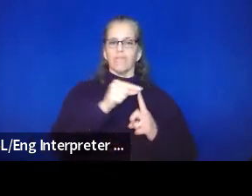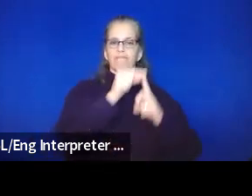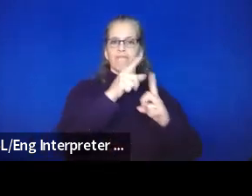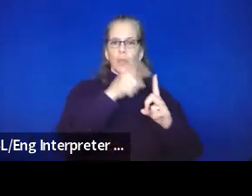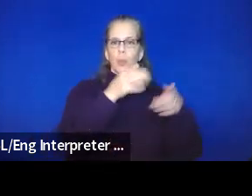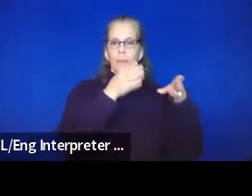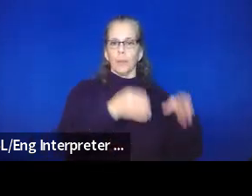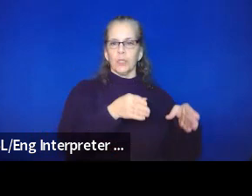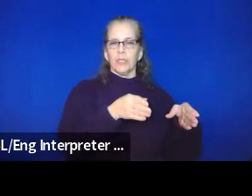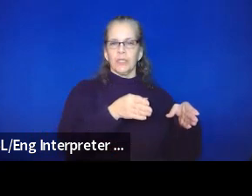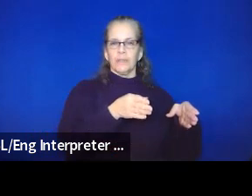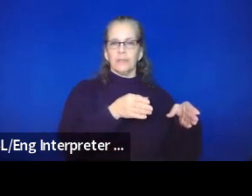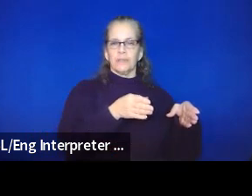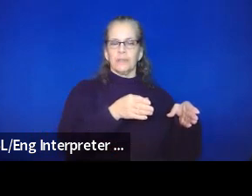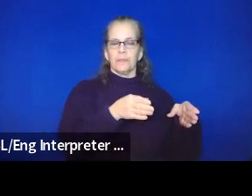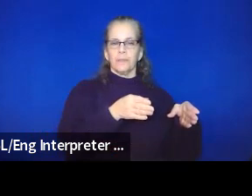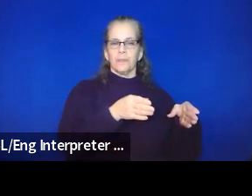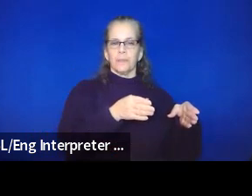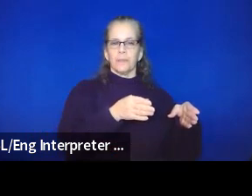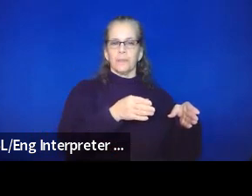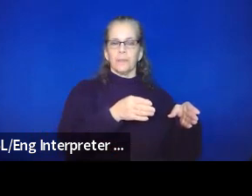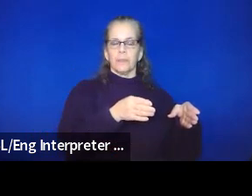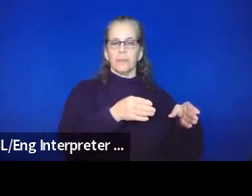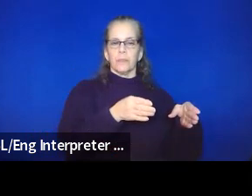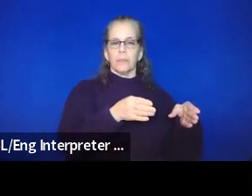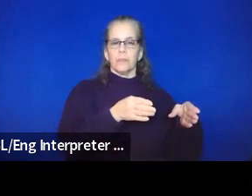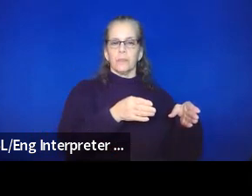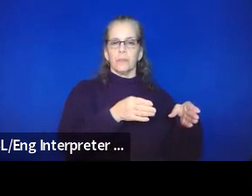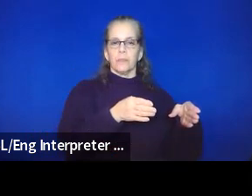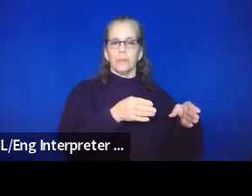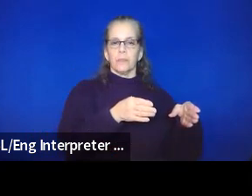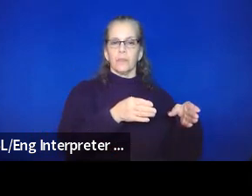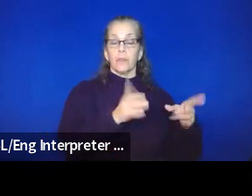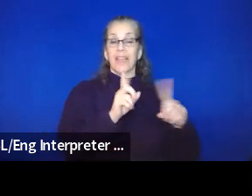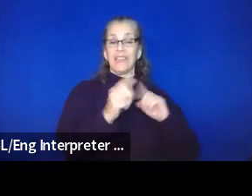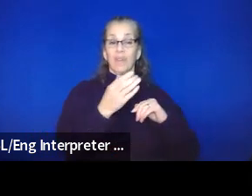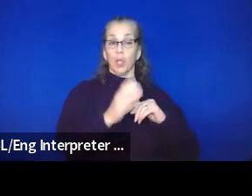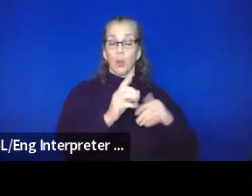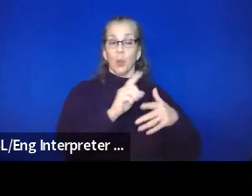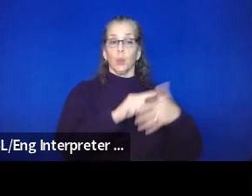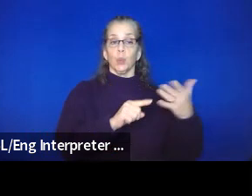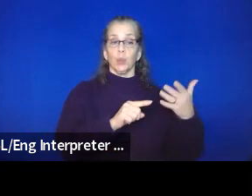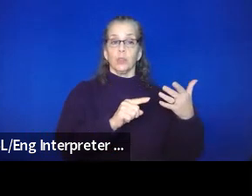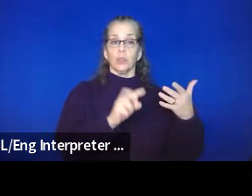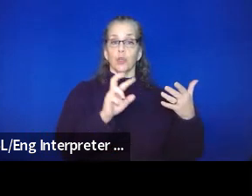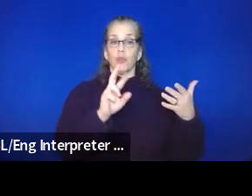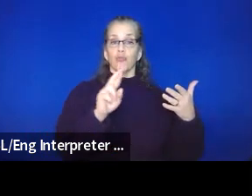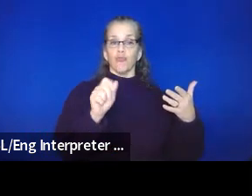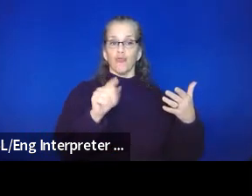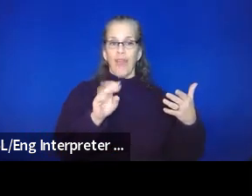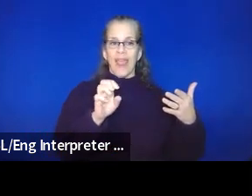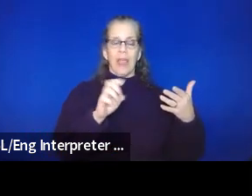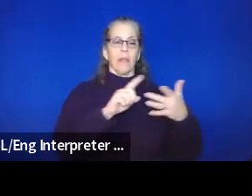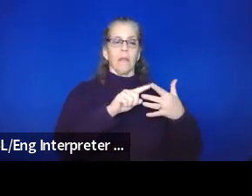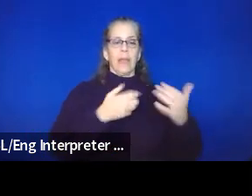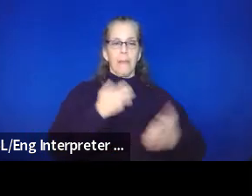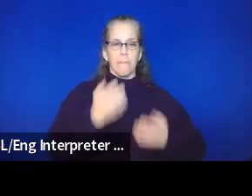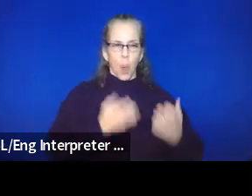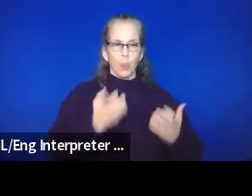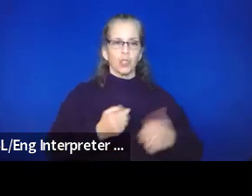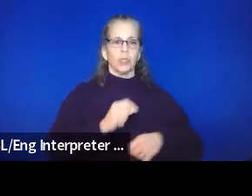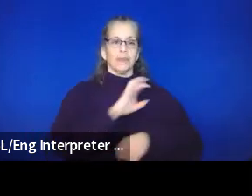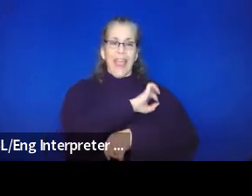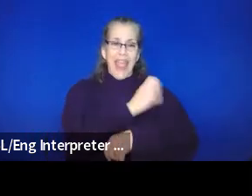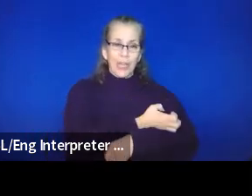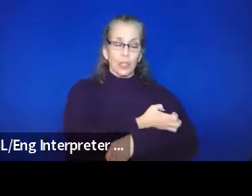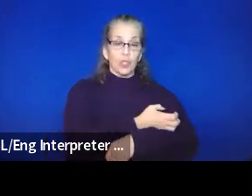There are cues such as rate, emotion, tone, energy level, sexual status, is someone romantically